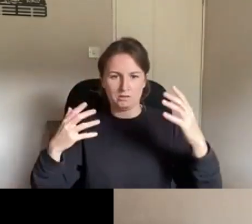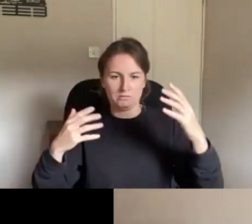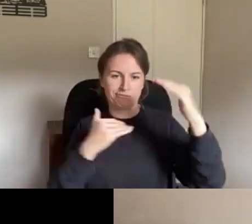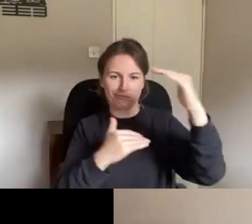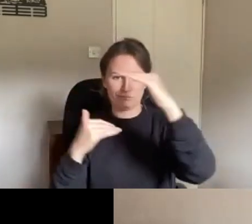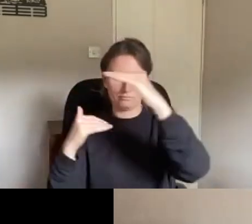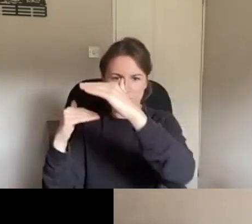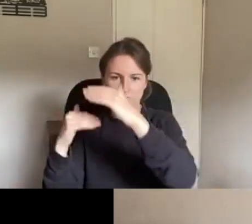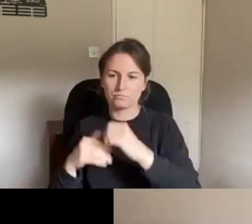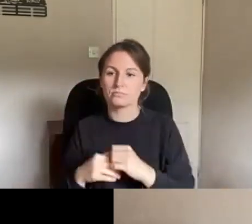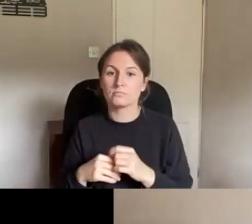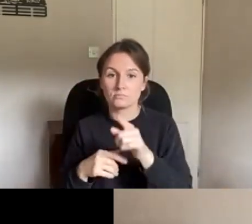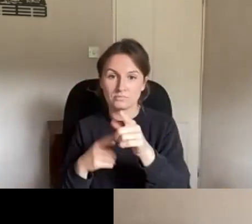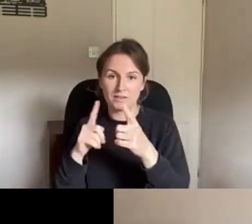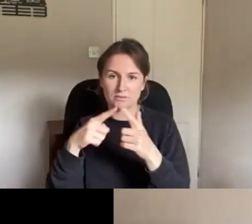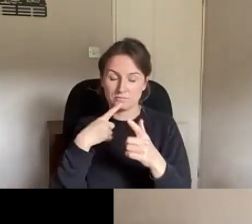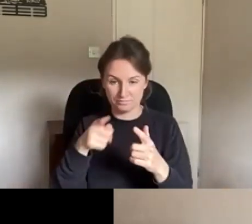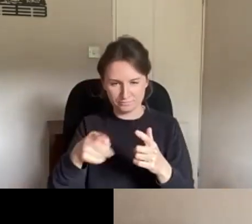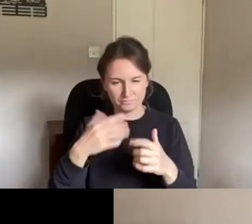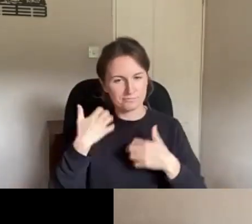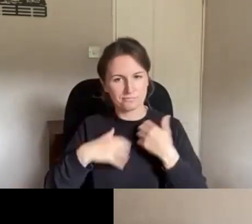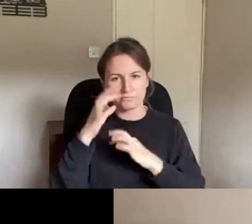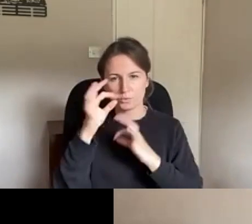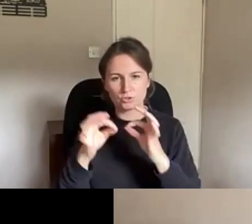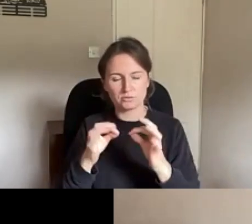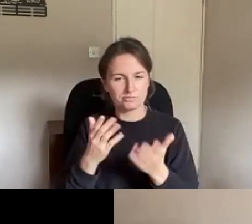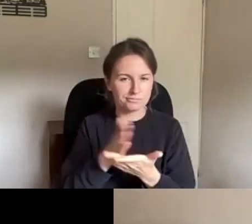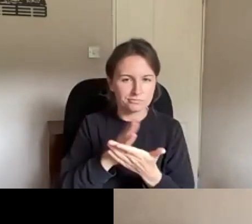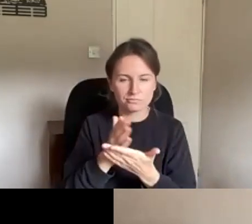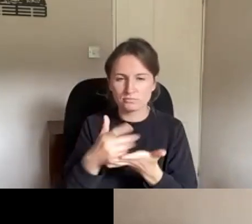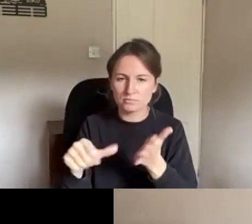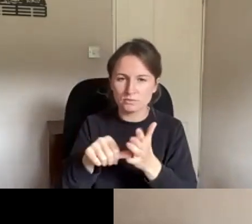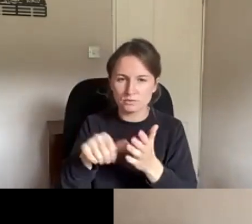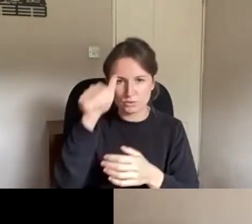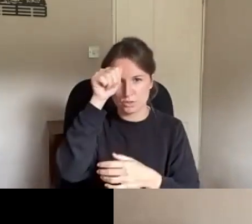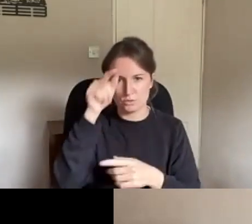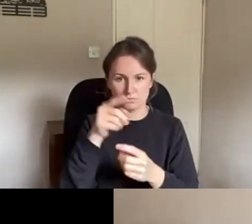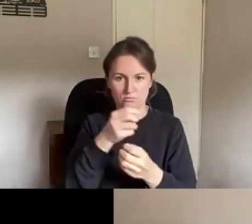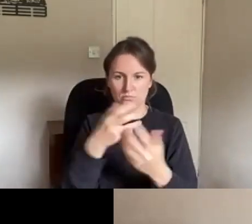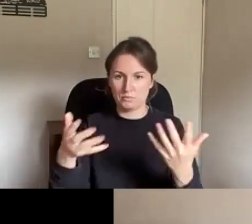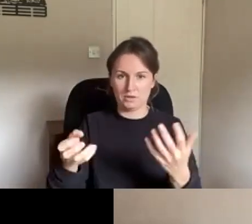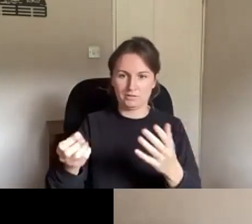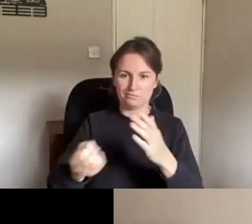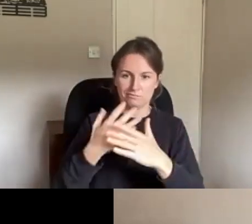That's an interesting question. It's really hard to judge or know how many entries we can expect